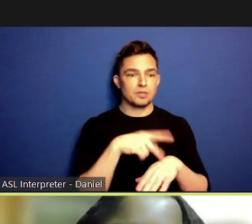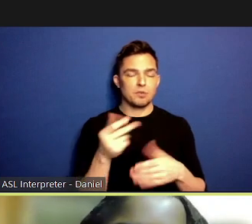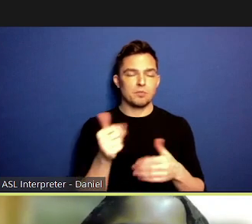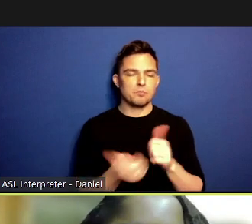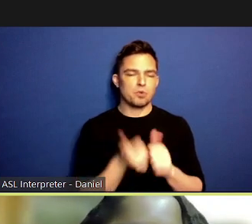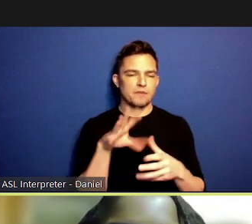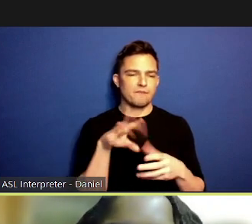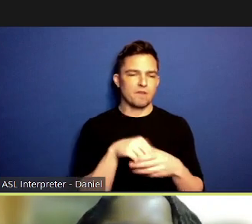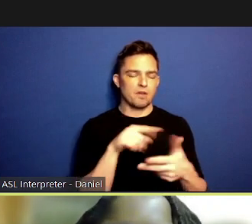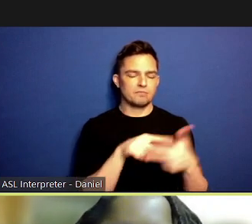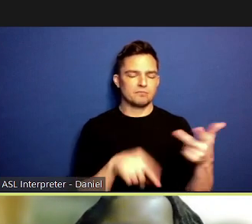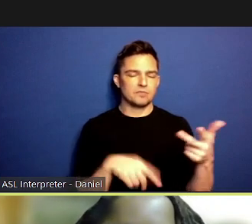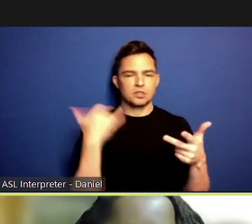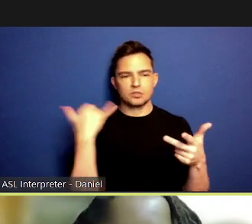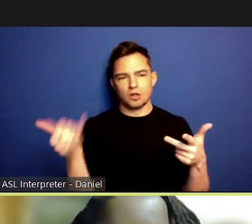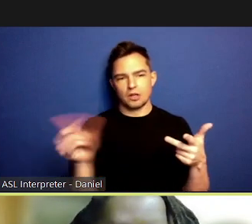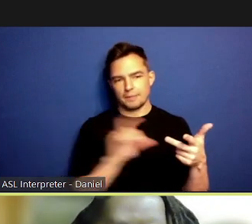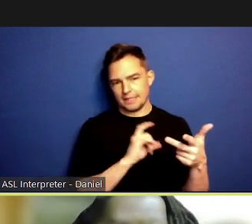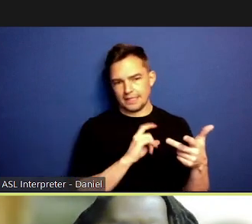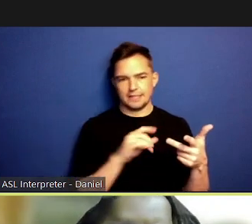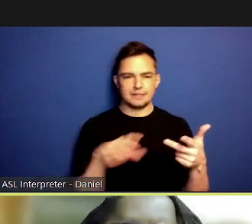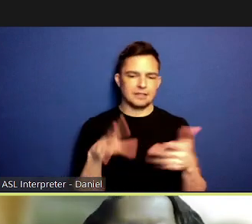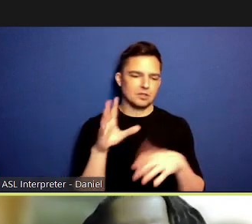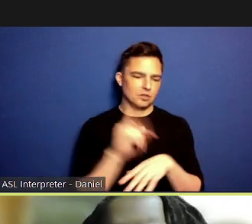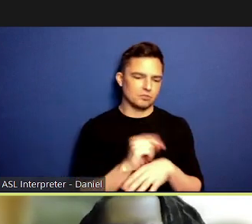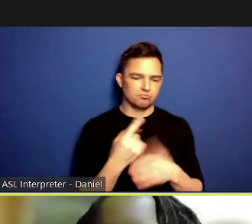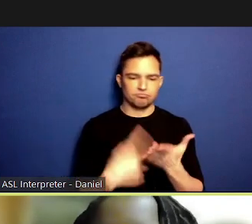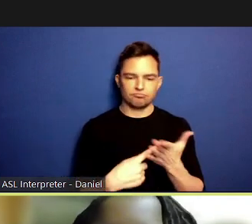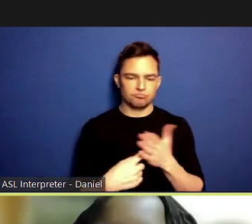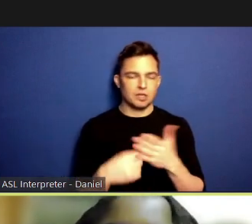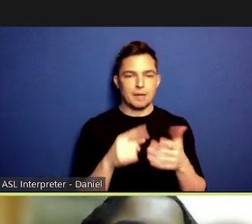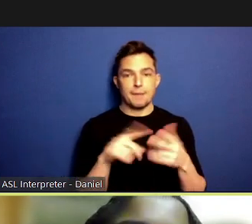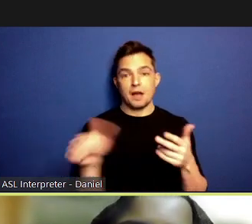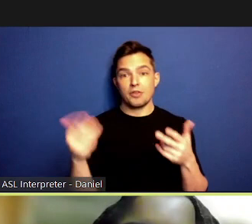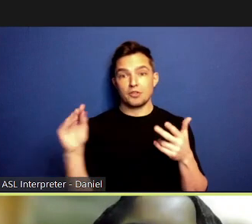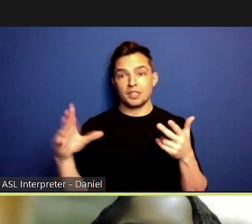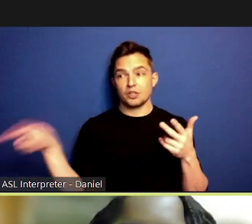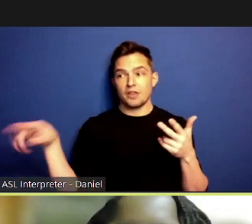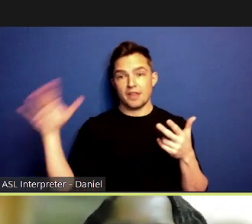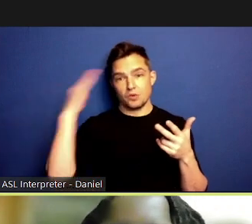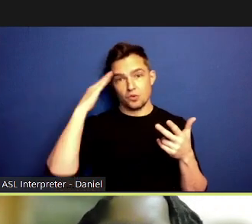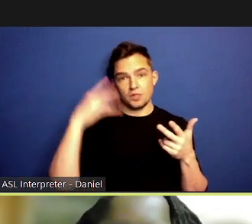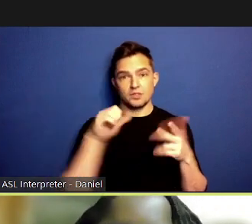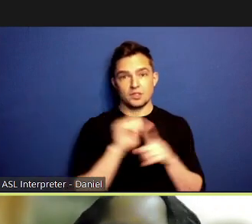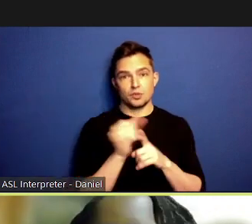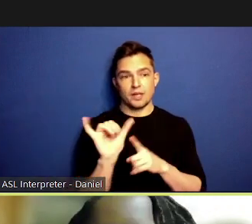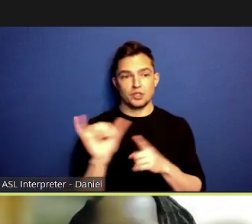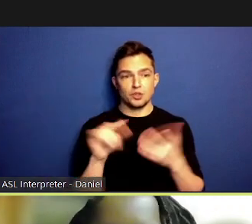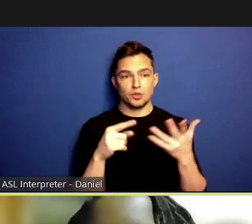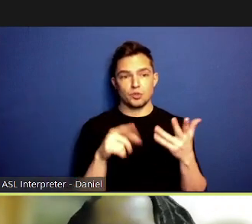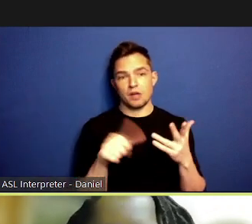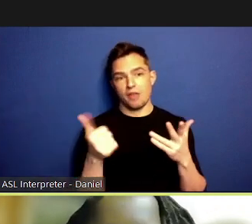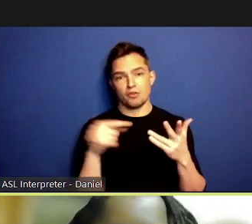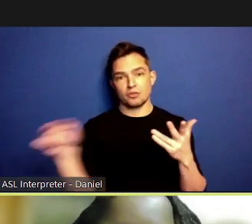the police, and really consulting on what to do. But other teachers were also aware of the situation, because we had to be like supervised